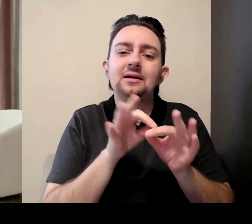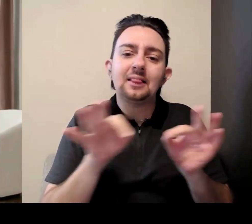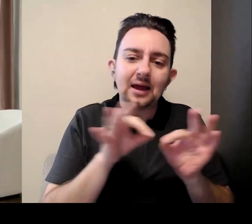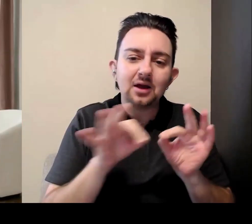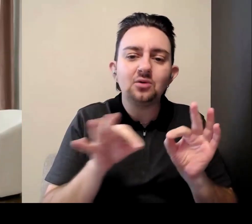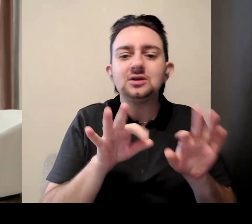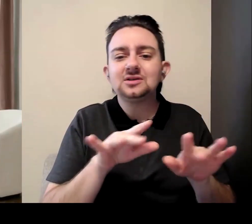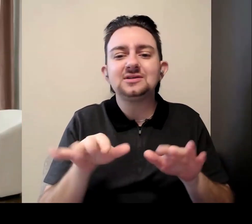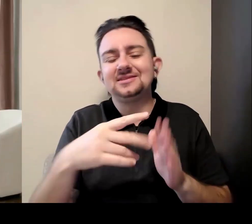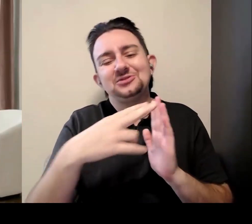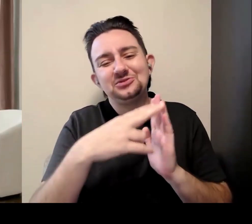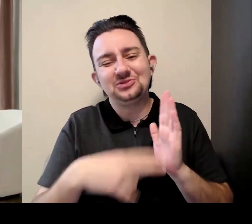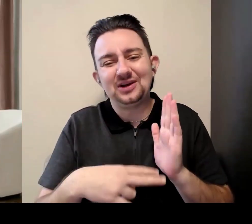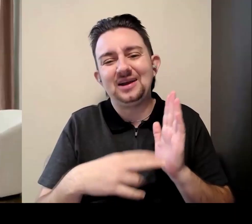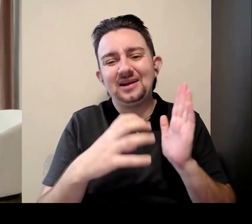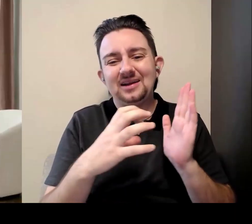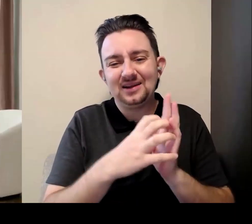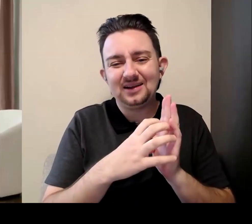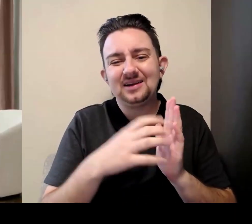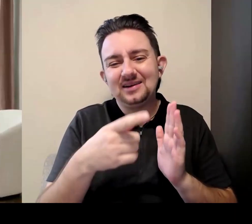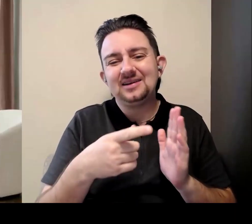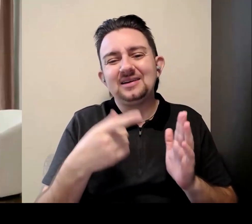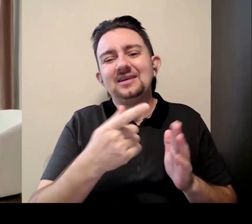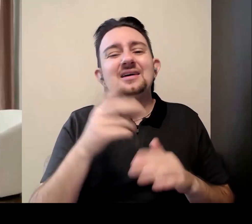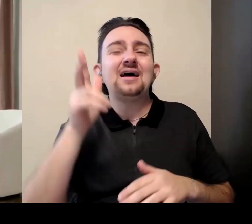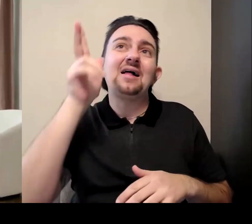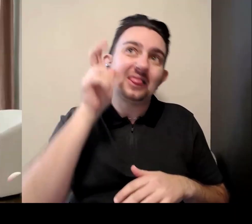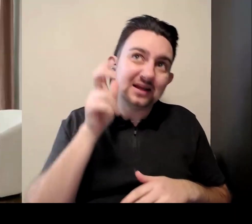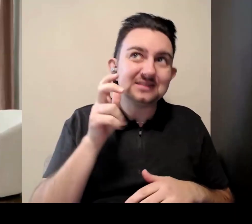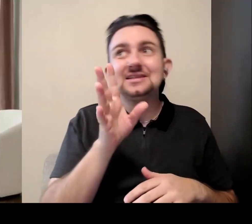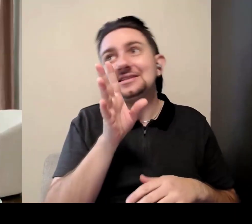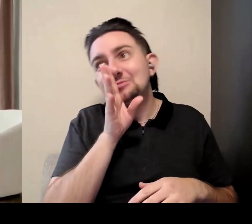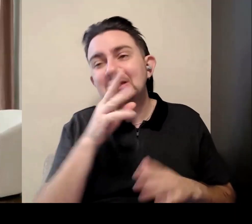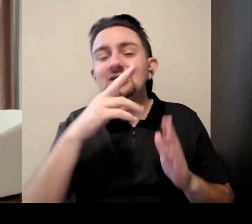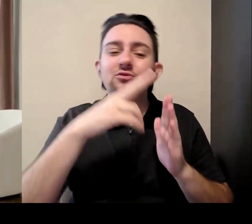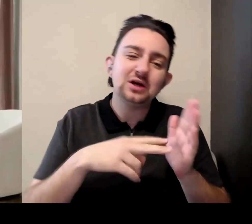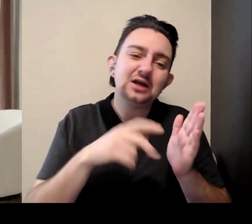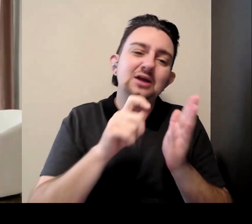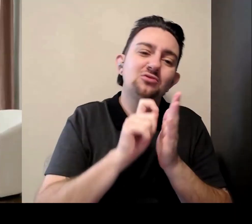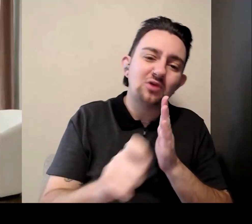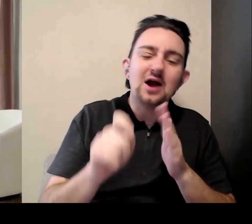to listen, think, speak, read, write, spell, or do mathematical calculations, which is a huge definition, right?